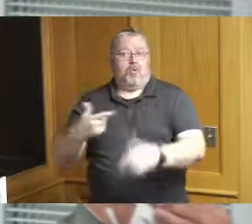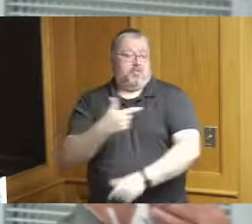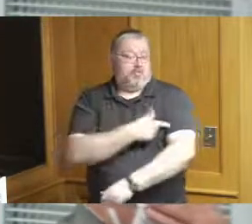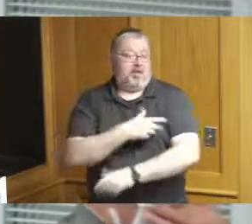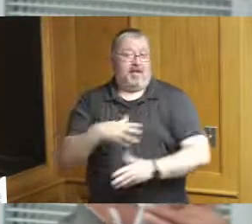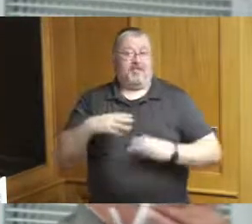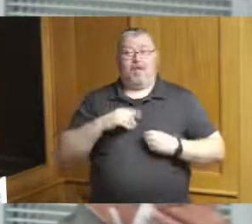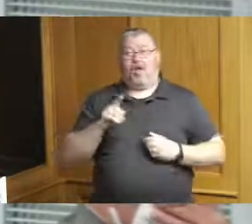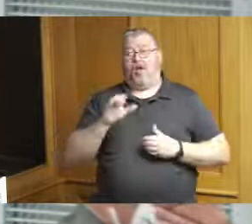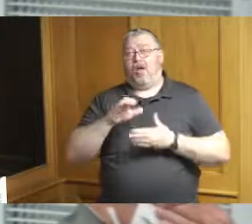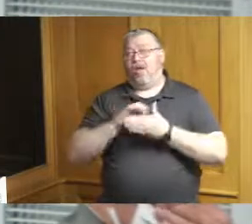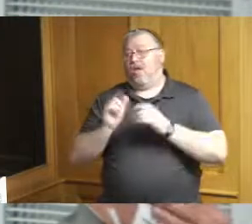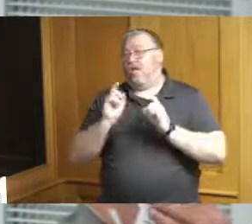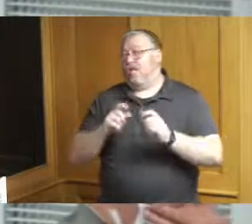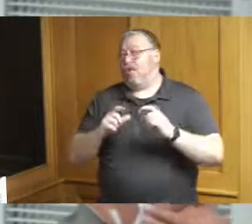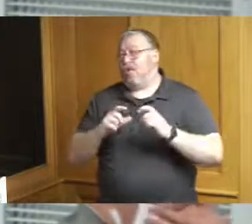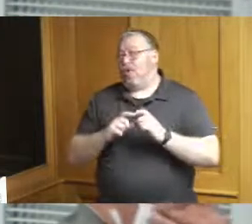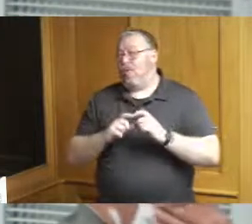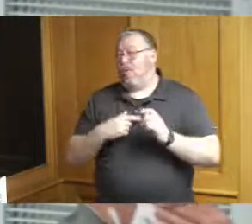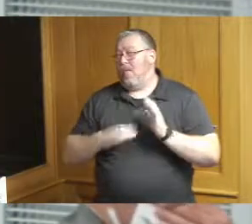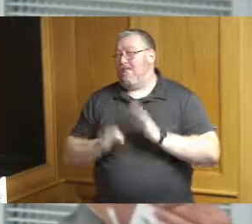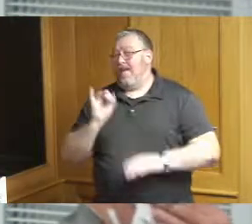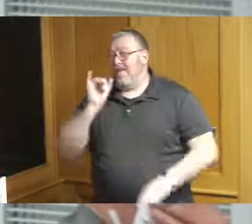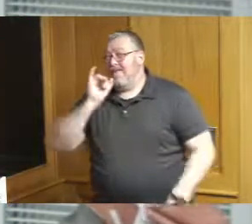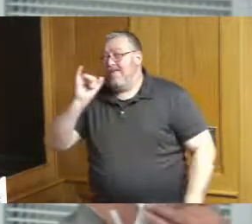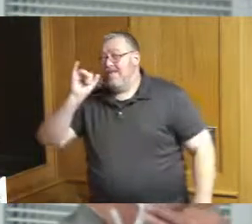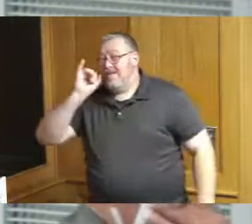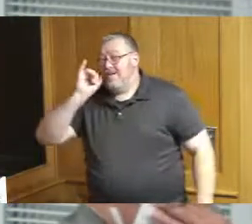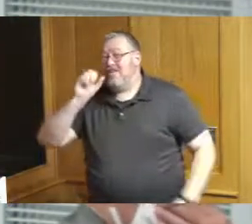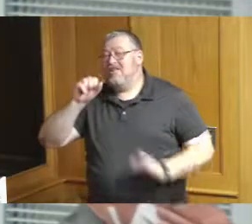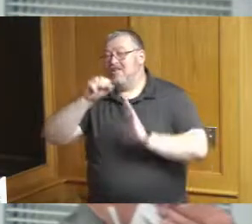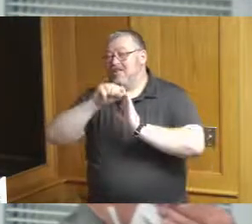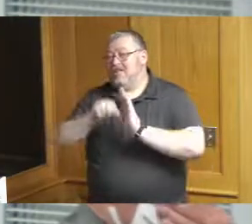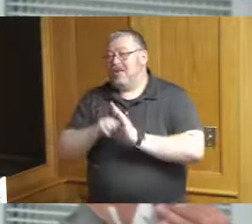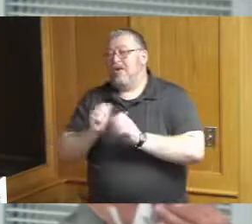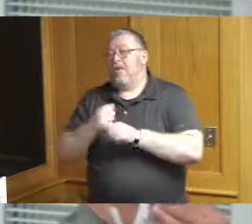gift card and we found out just yesterday that the state is making additional funding available